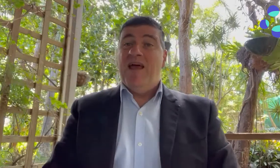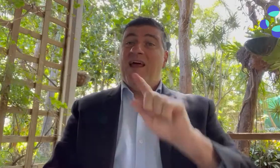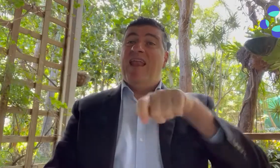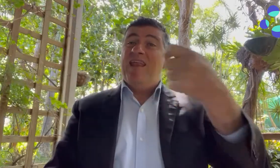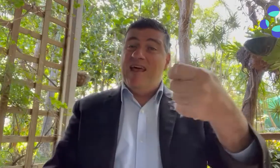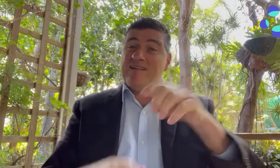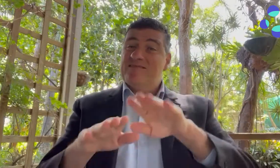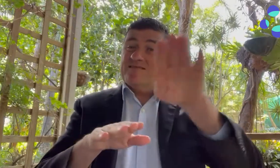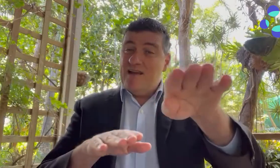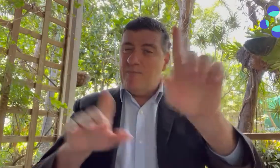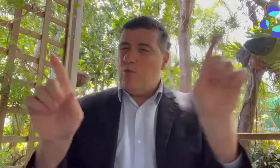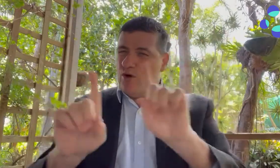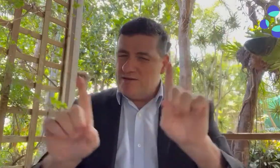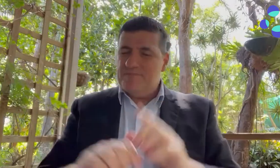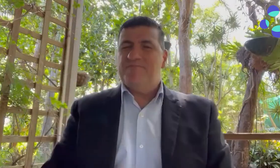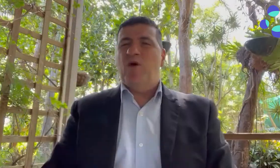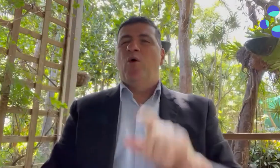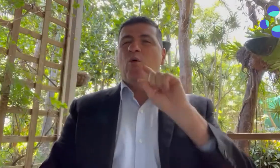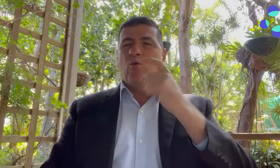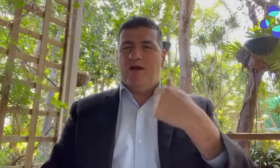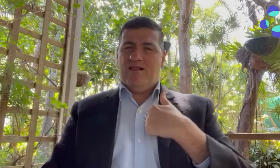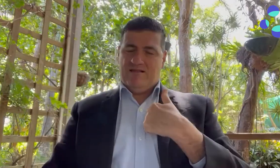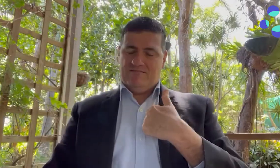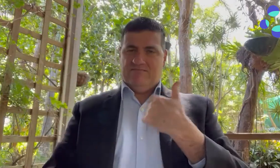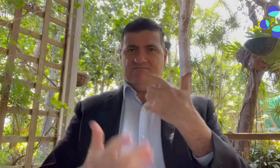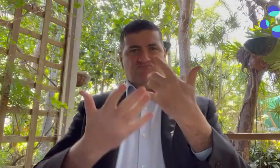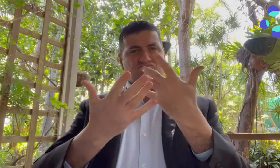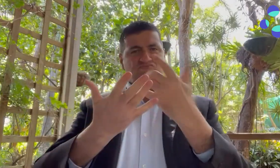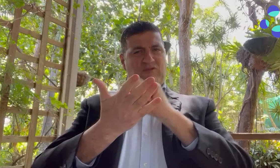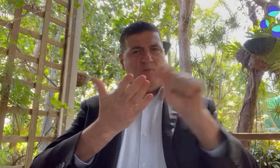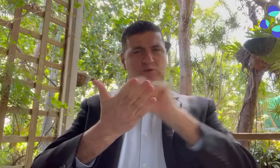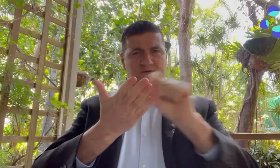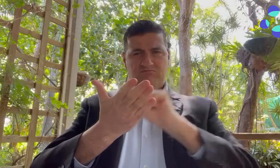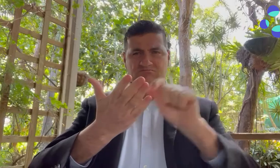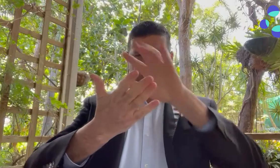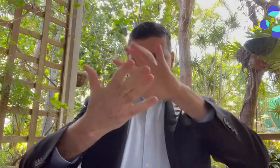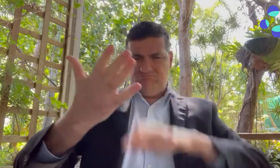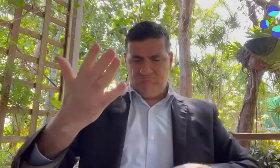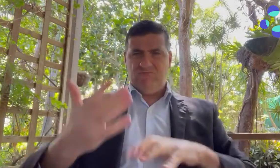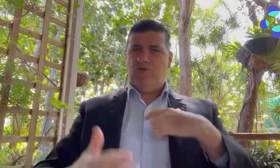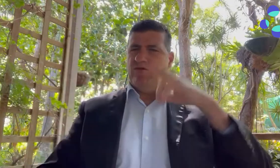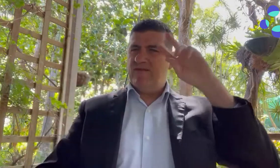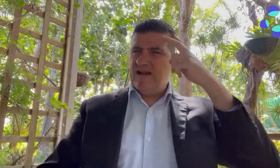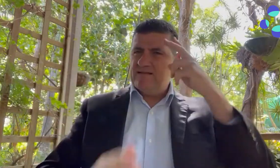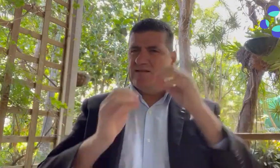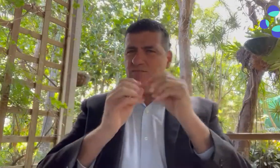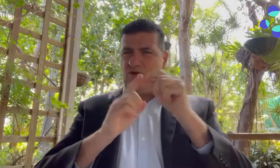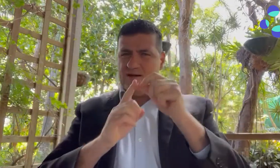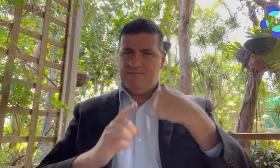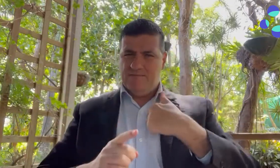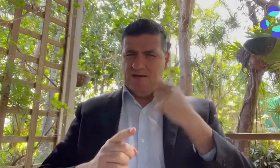Our next step will be for Vanessa, Brent, and I to write a report